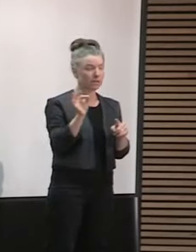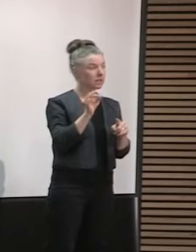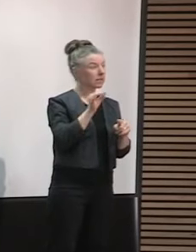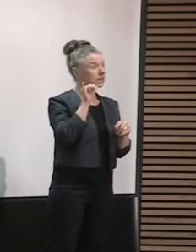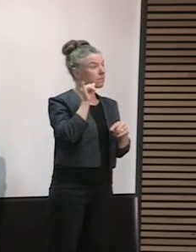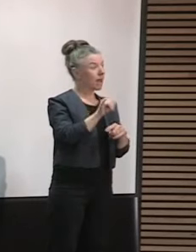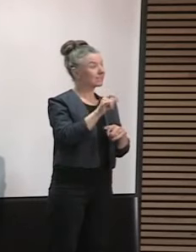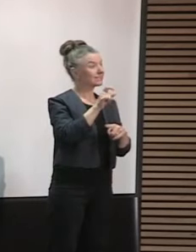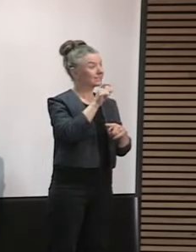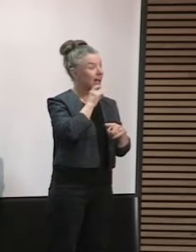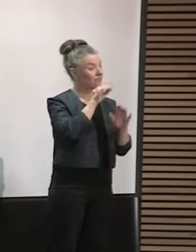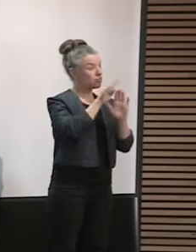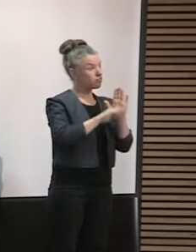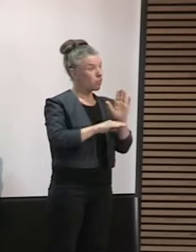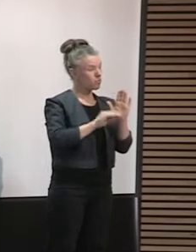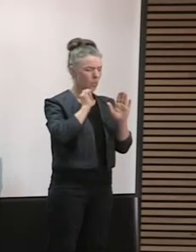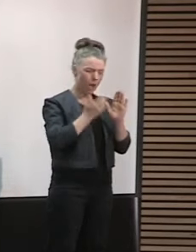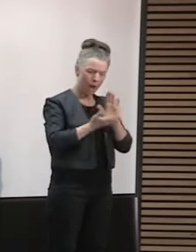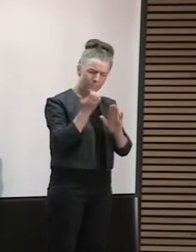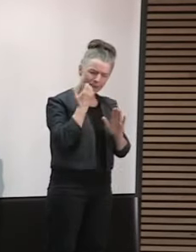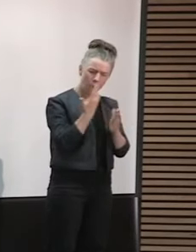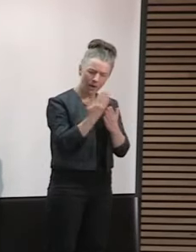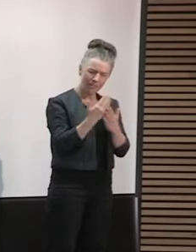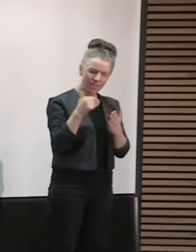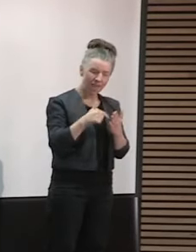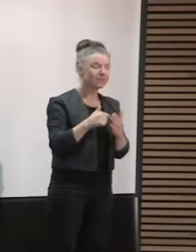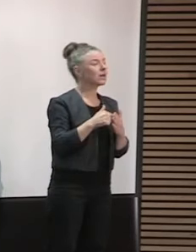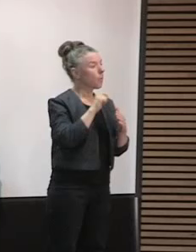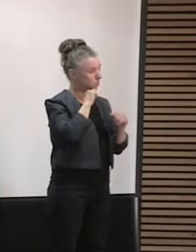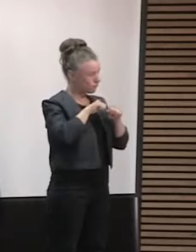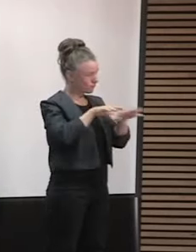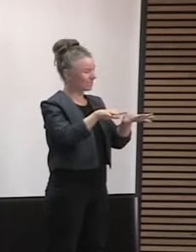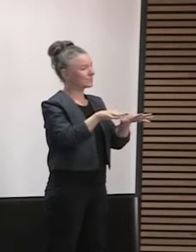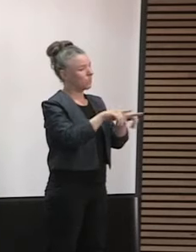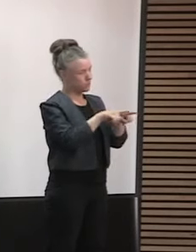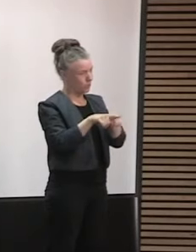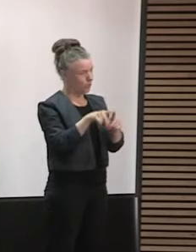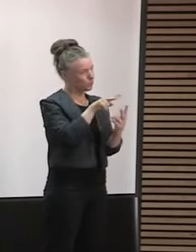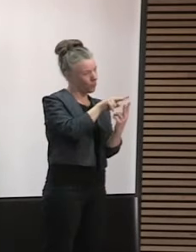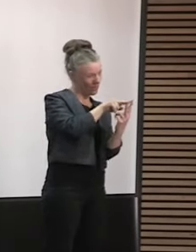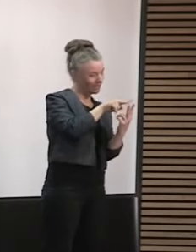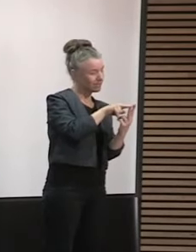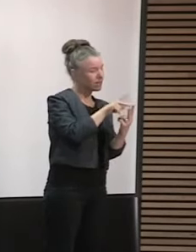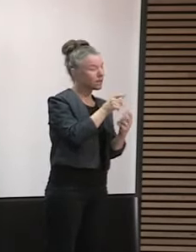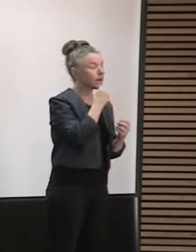finding work for their families who are struggling under COVID-19, what is the